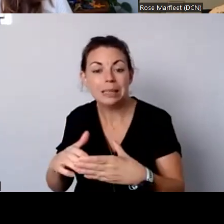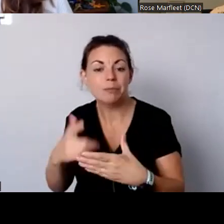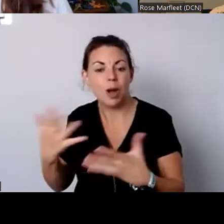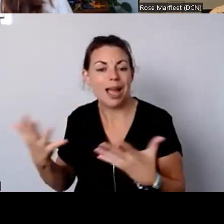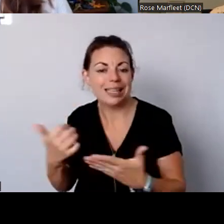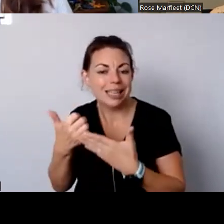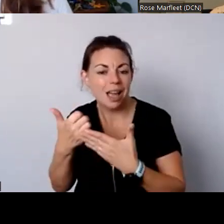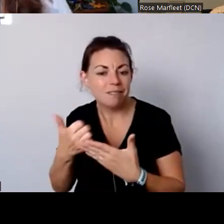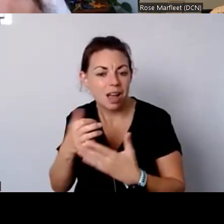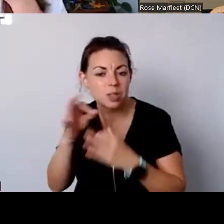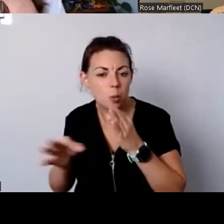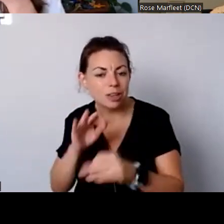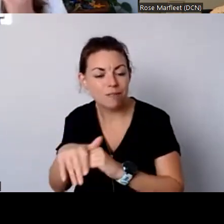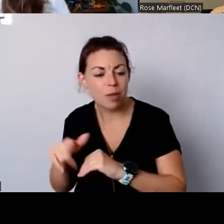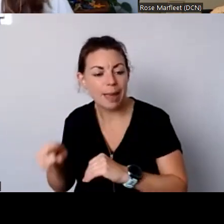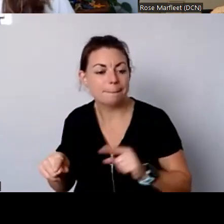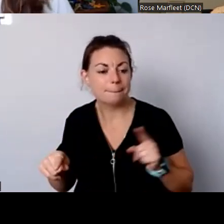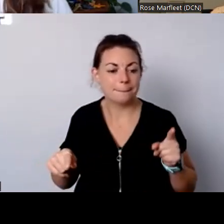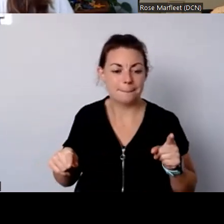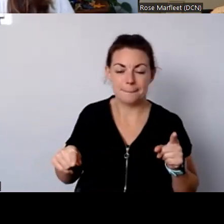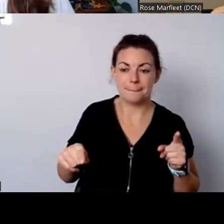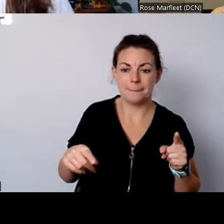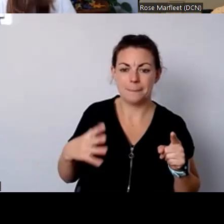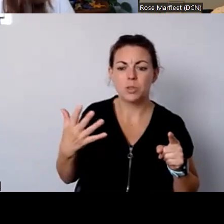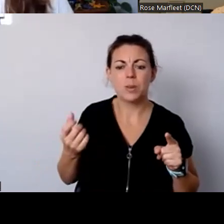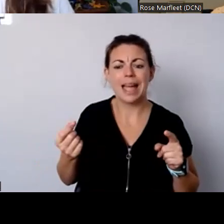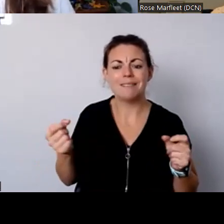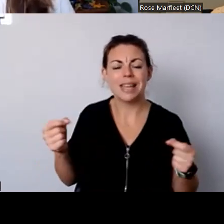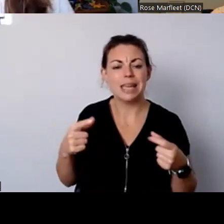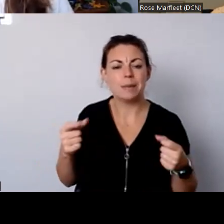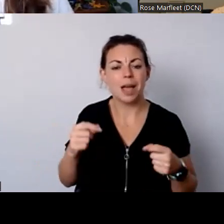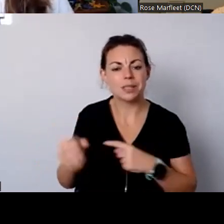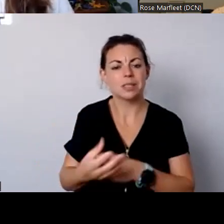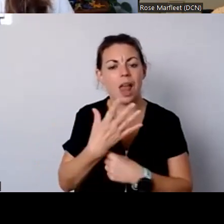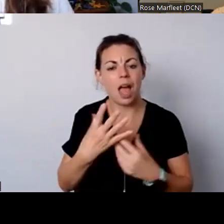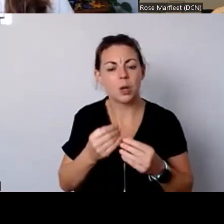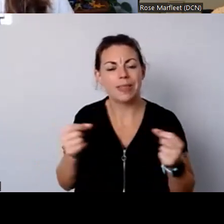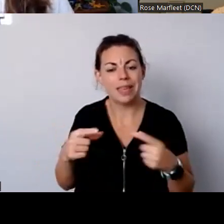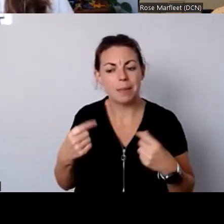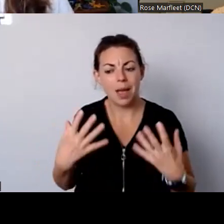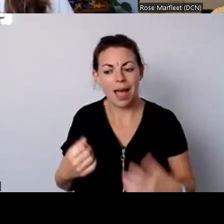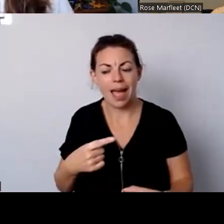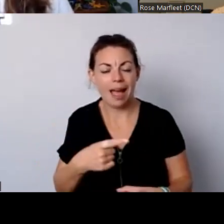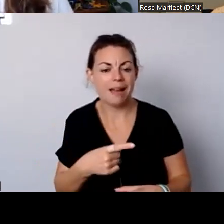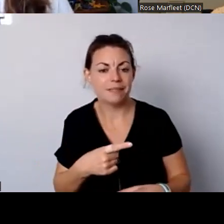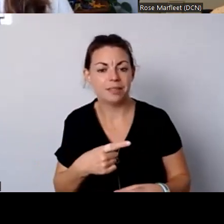Have we got the e-mail addresses just on a slide that we can pop up just in case people want to take a screenshot before they head off maybe?